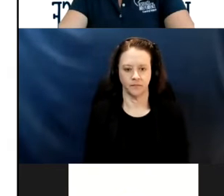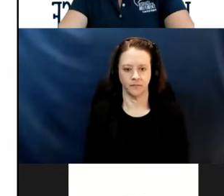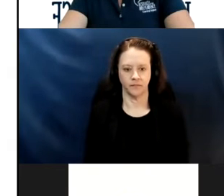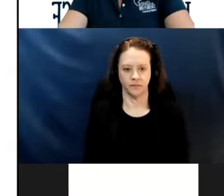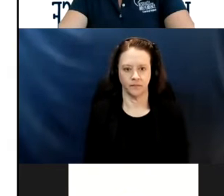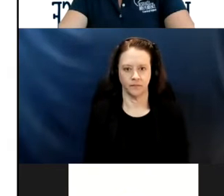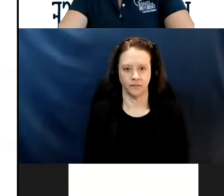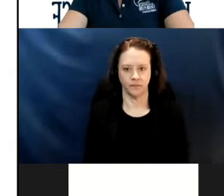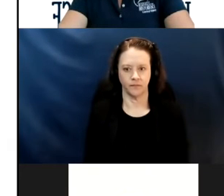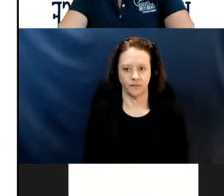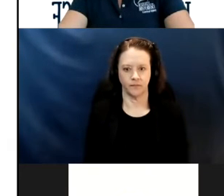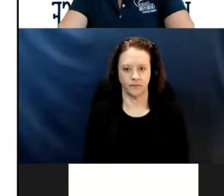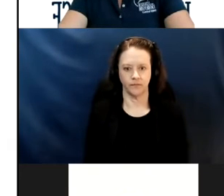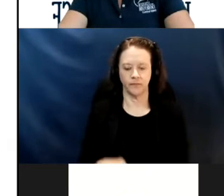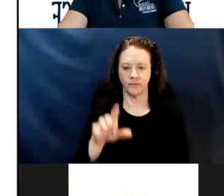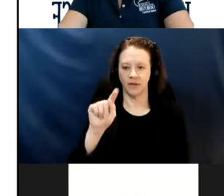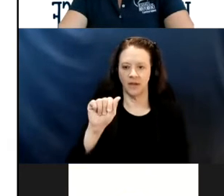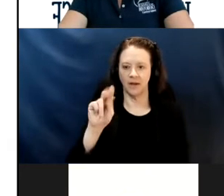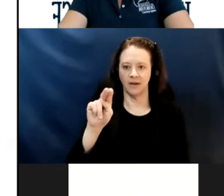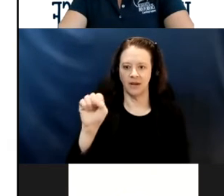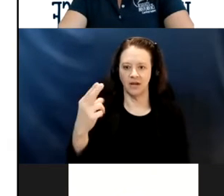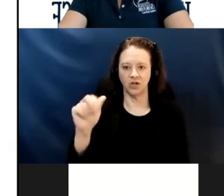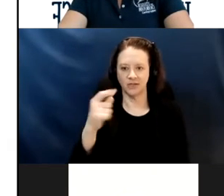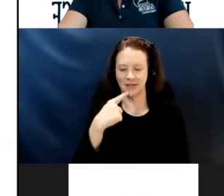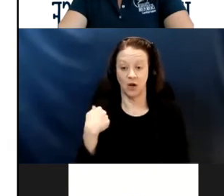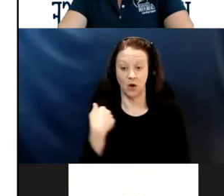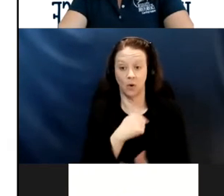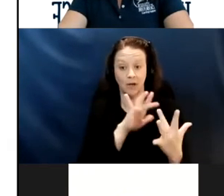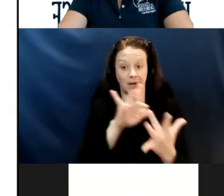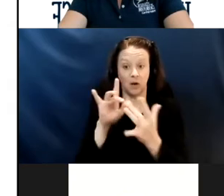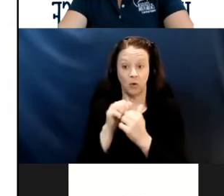So we're connecting with our rural communities as well.